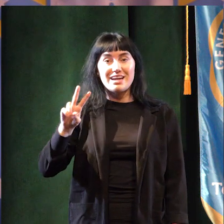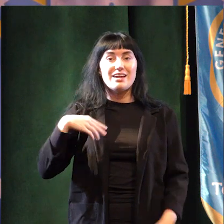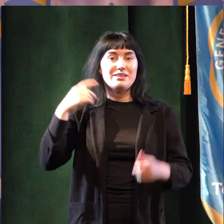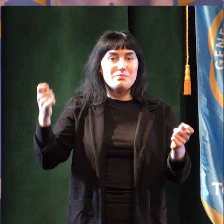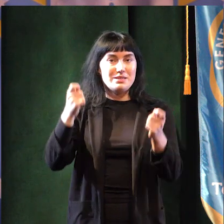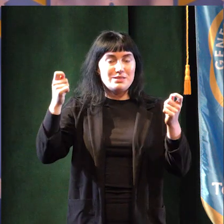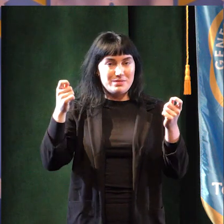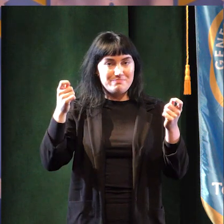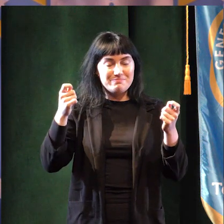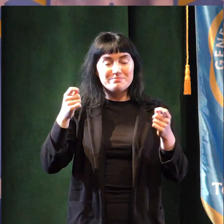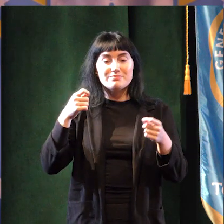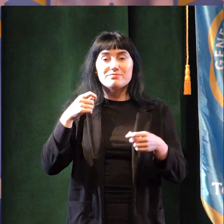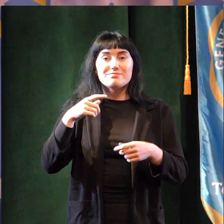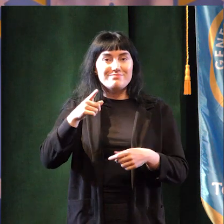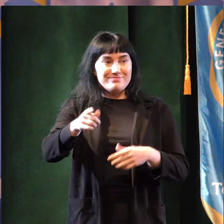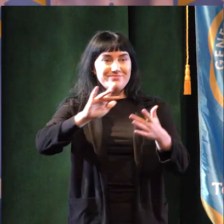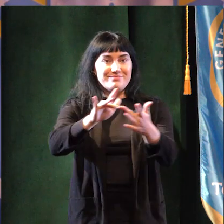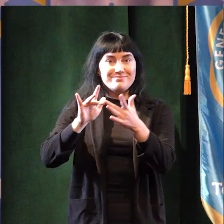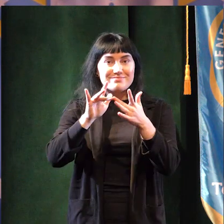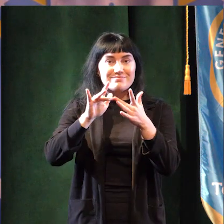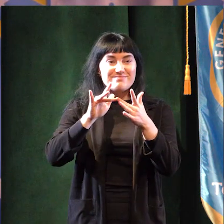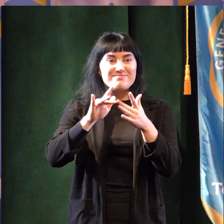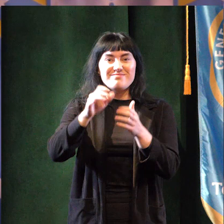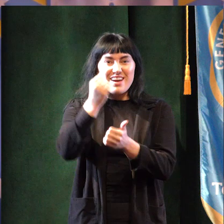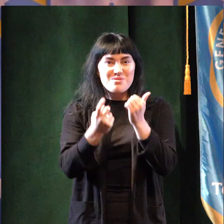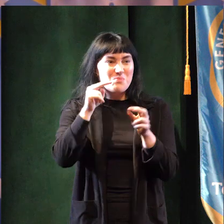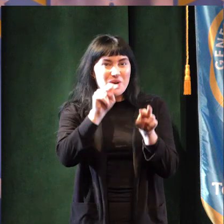commencement ceremony delivered in a virtual landscape around the world